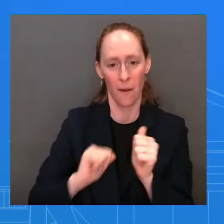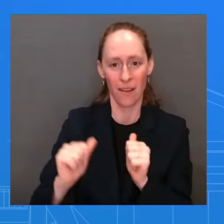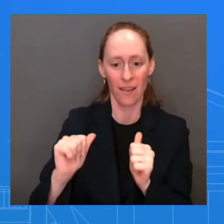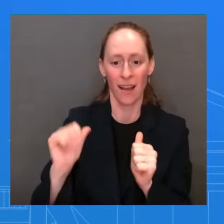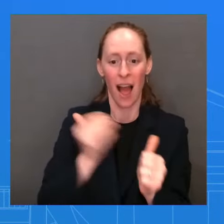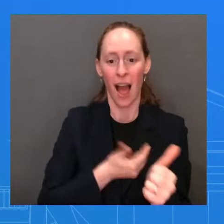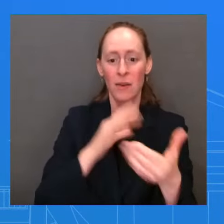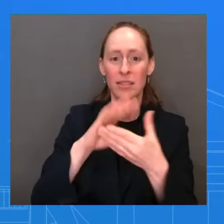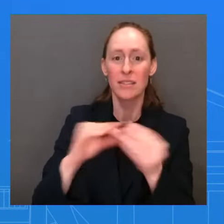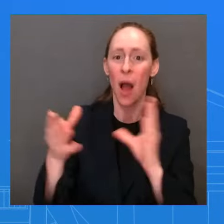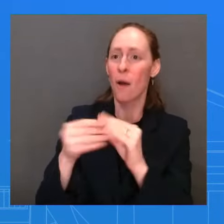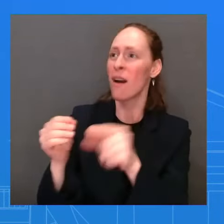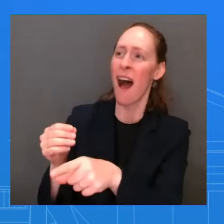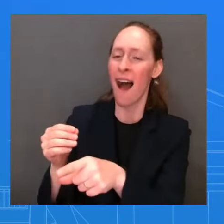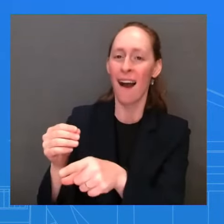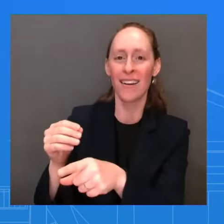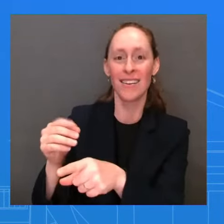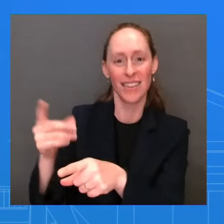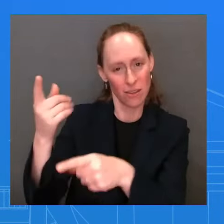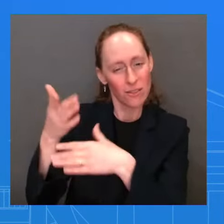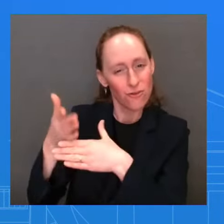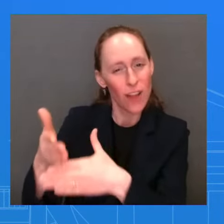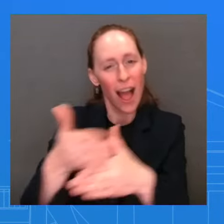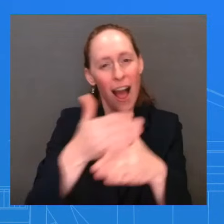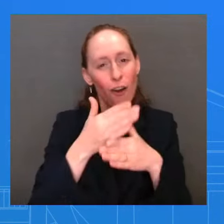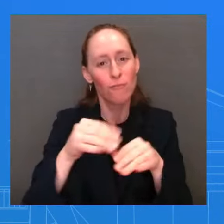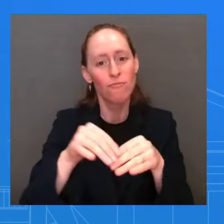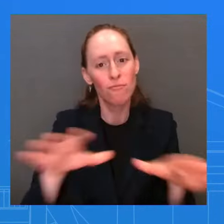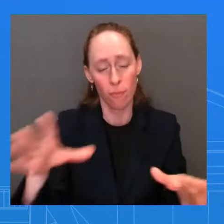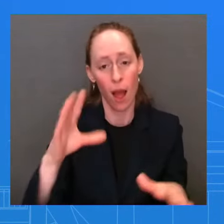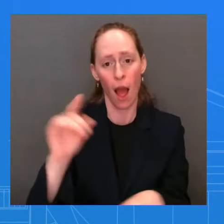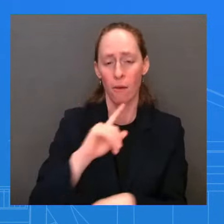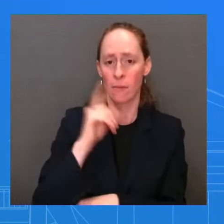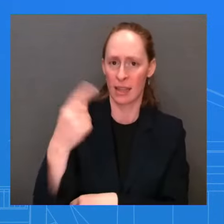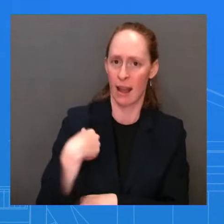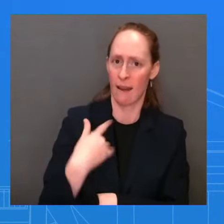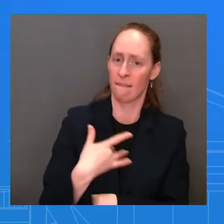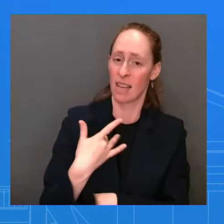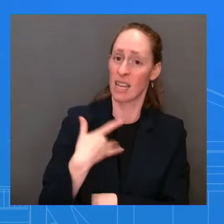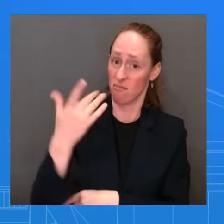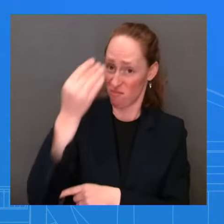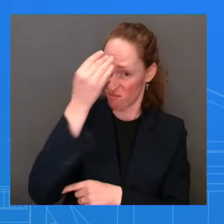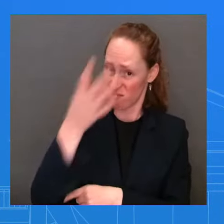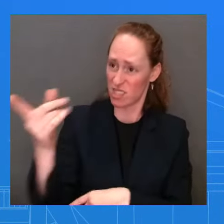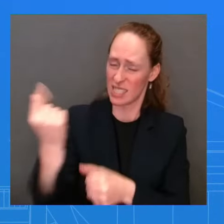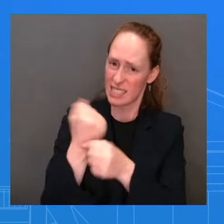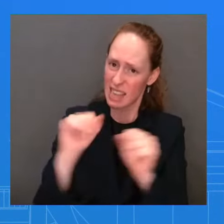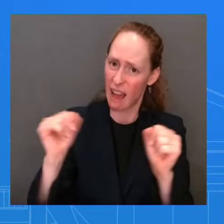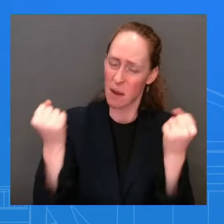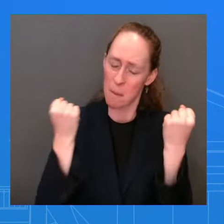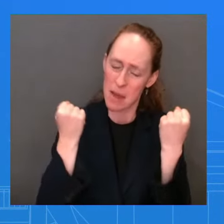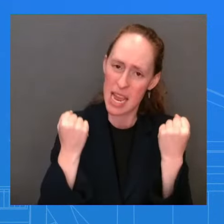saved precious lives. And also, one last thing is change hearts and minds. So thank you so much, Ilene,